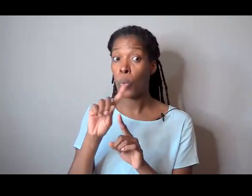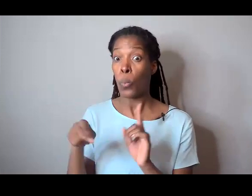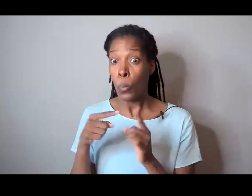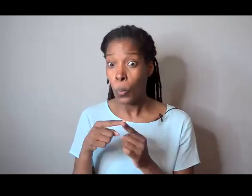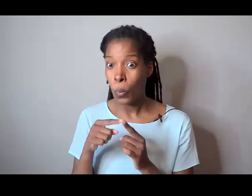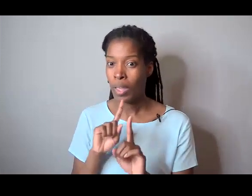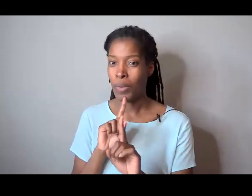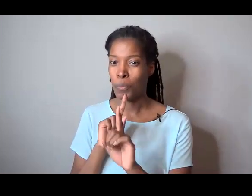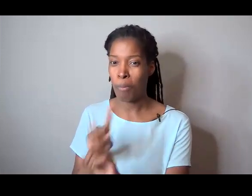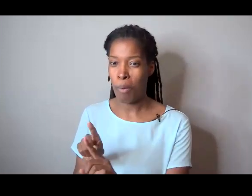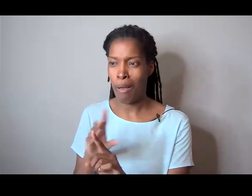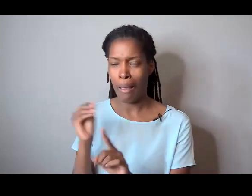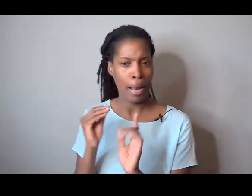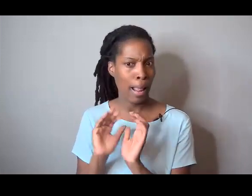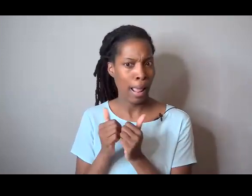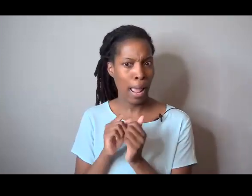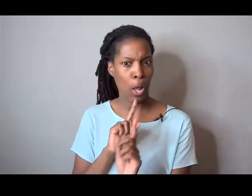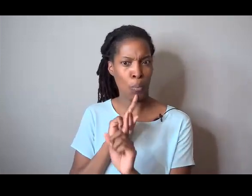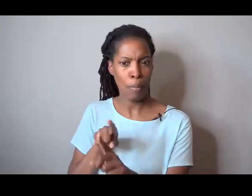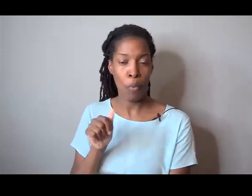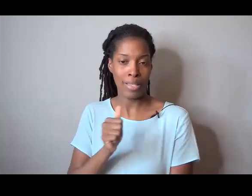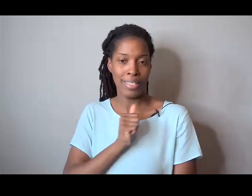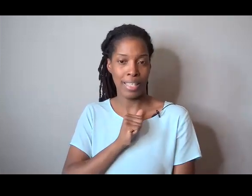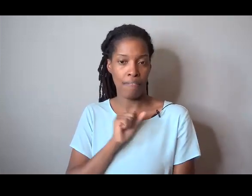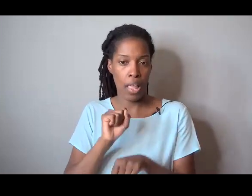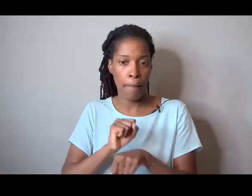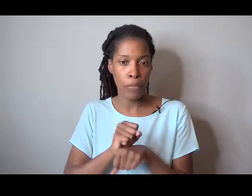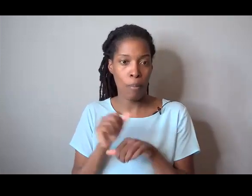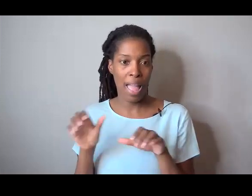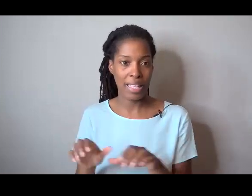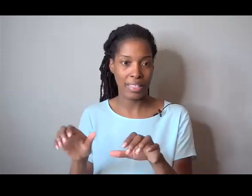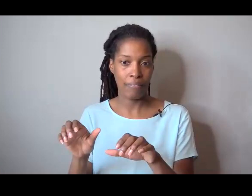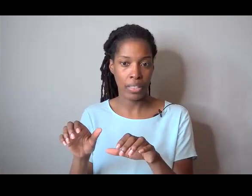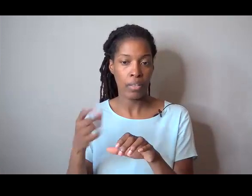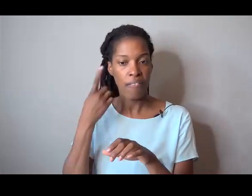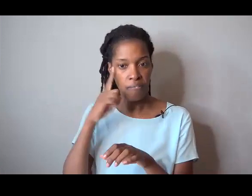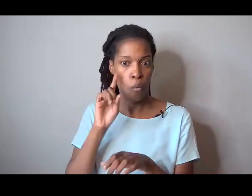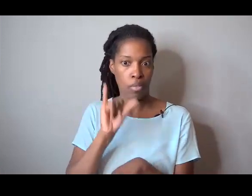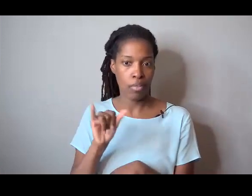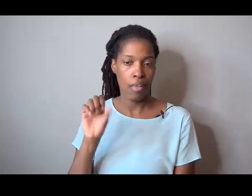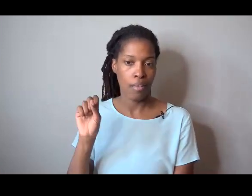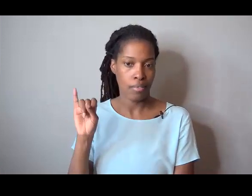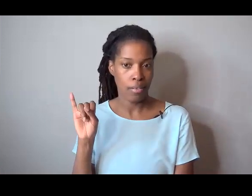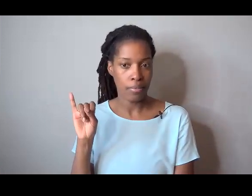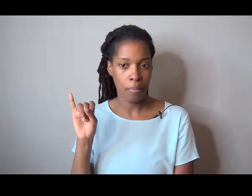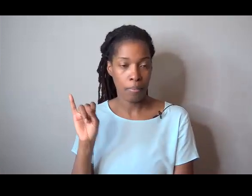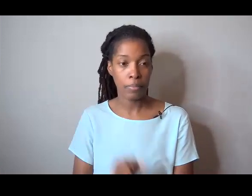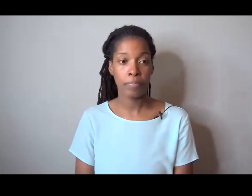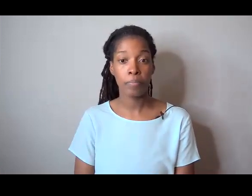self-employment activity for the sake of that benefit. Once we've covered those topics,